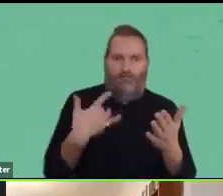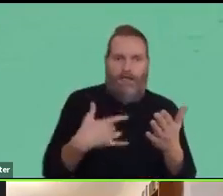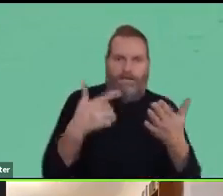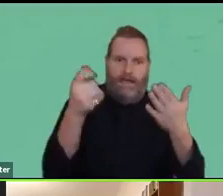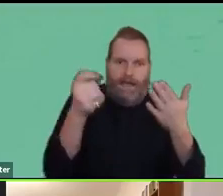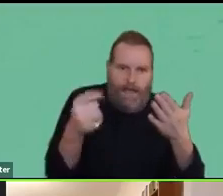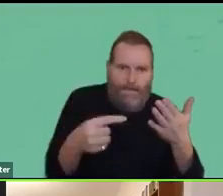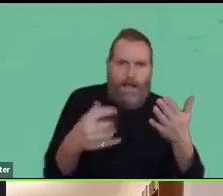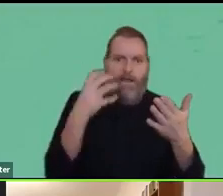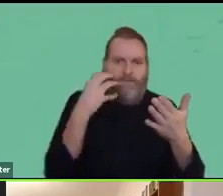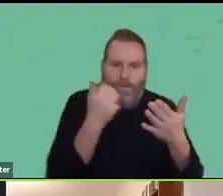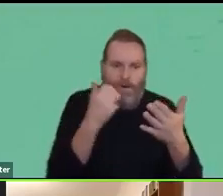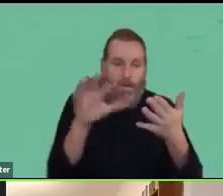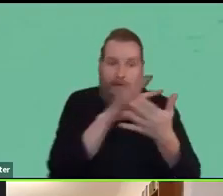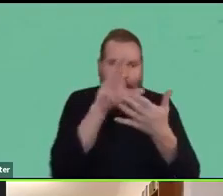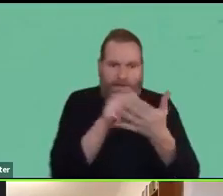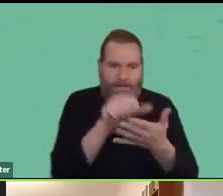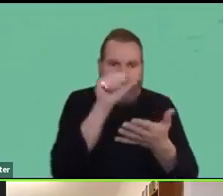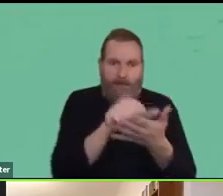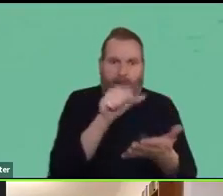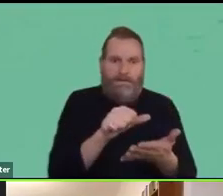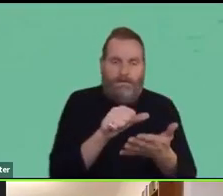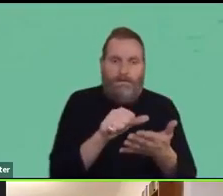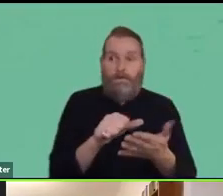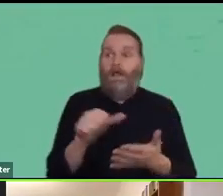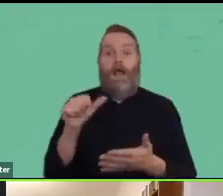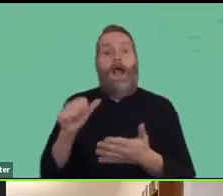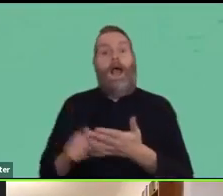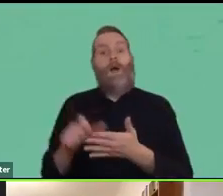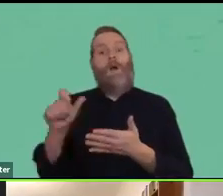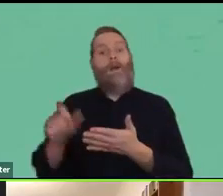it's at work that you switch it to home, we need everybody now getting their ballot papers at home